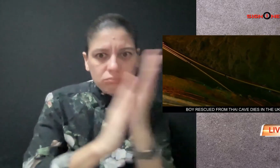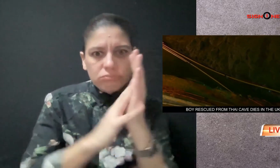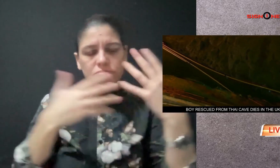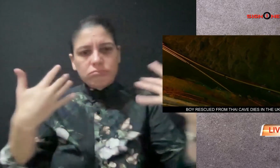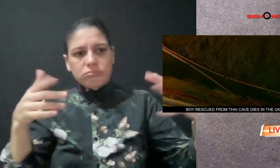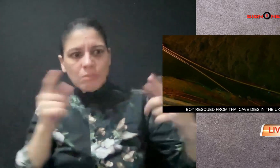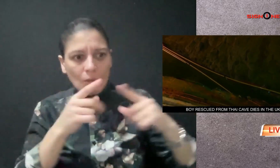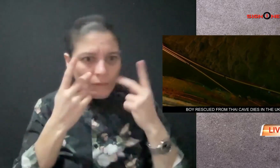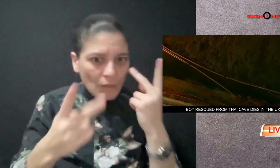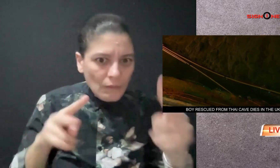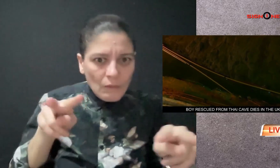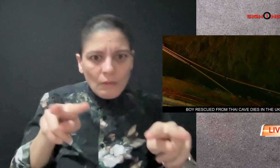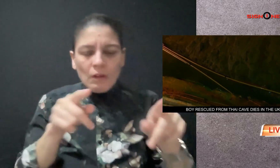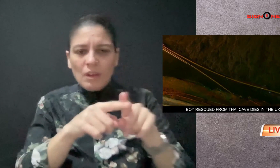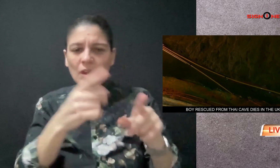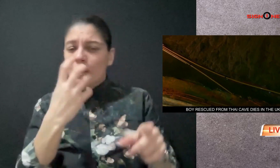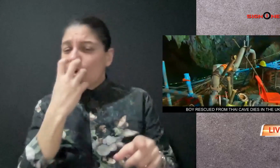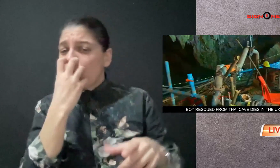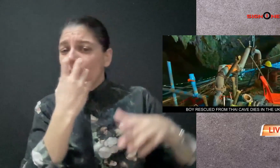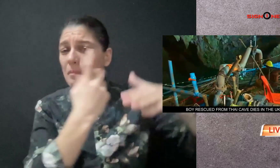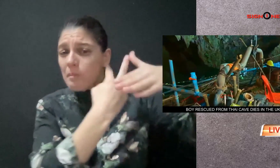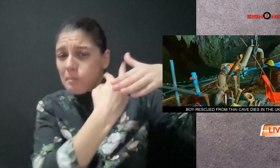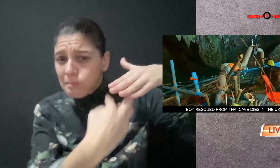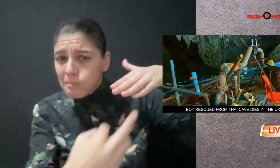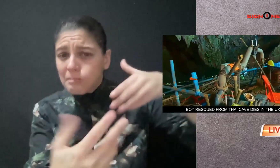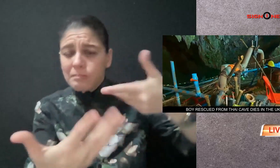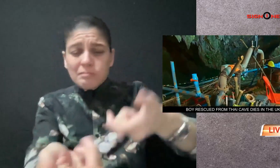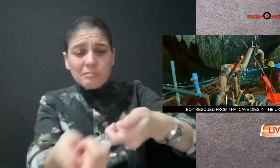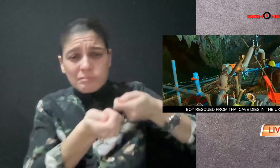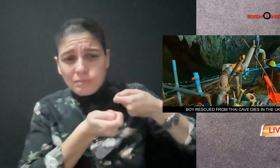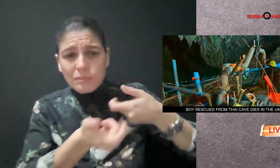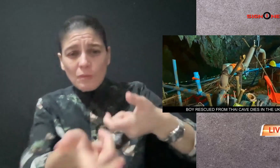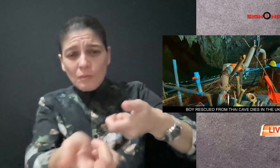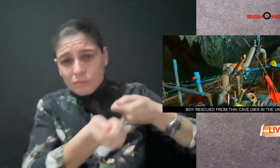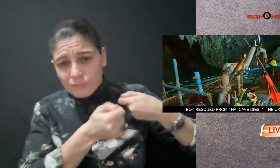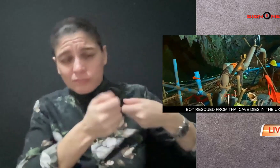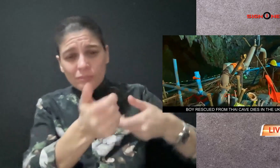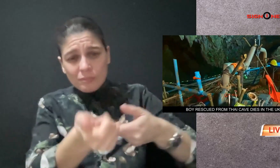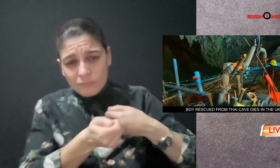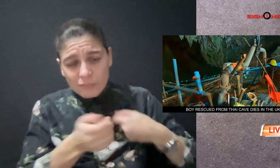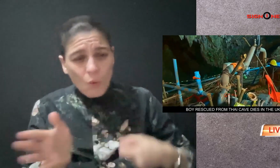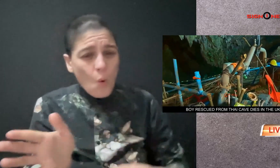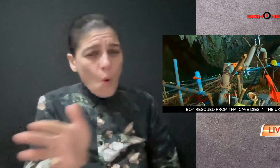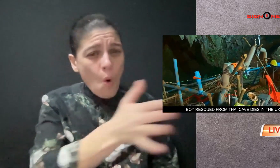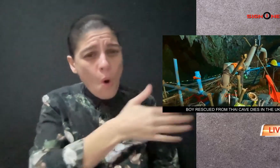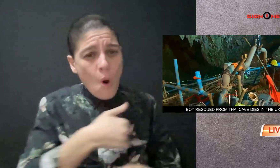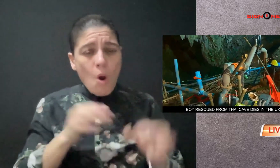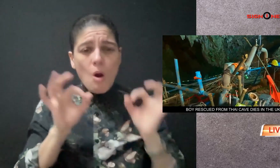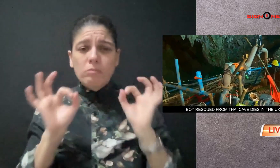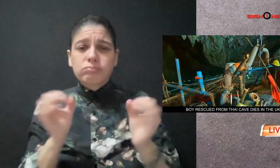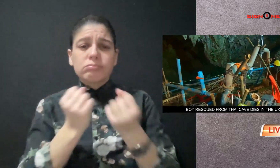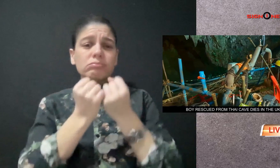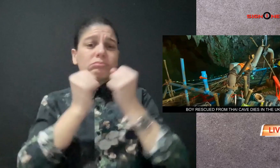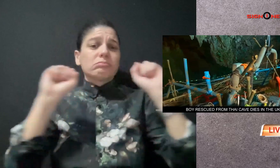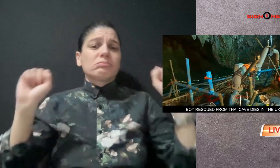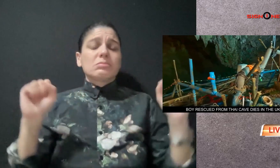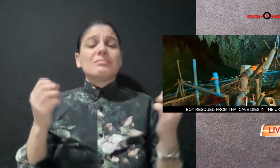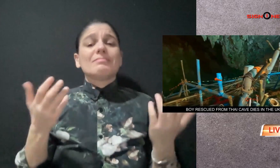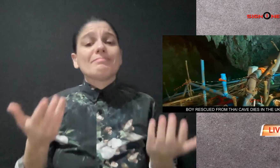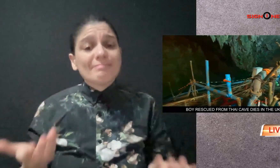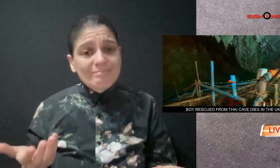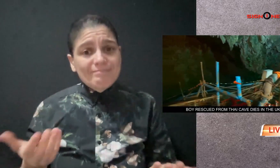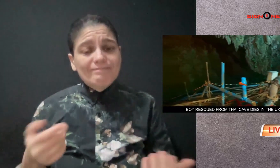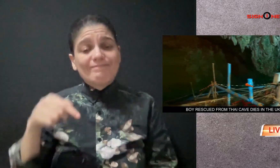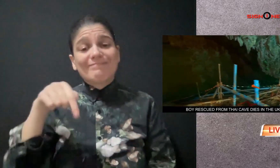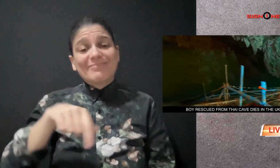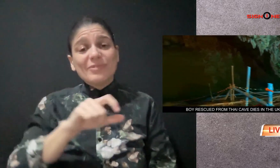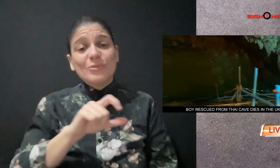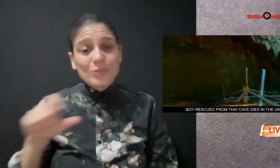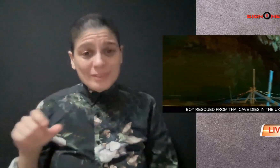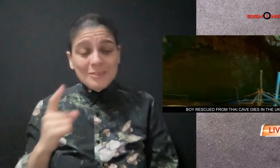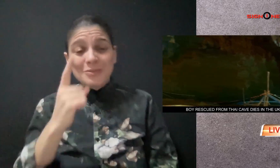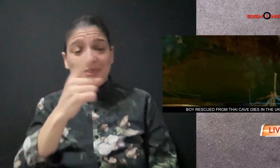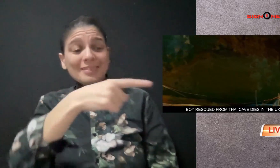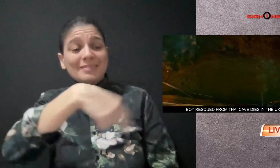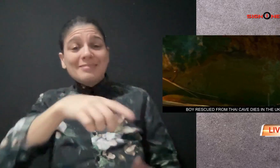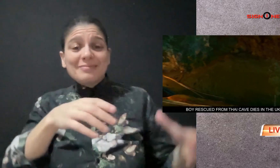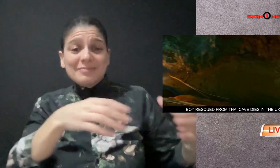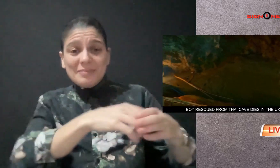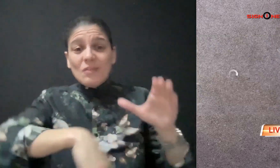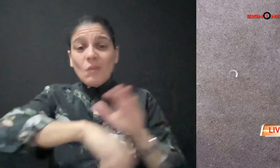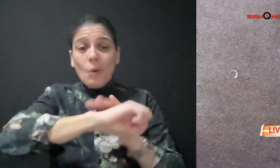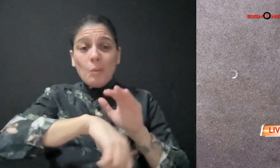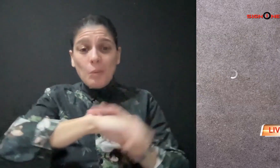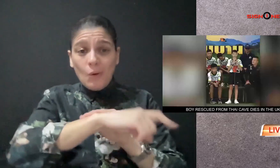elite divers pulled everyone out safely but this week one of those soccer players the